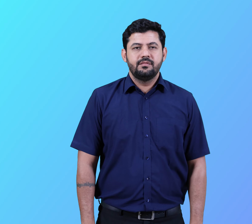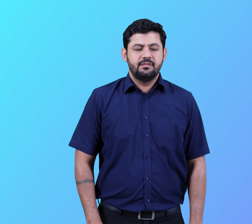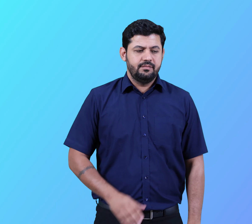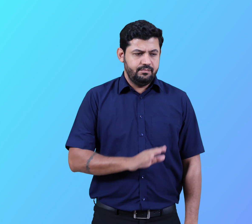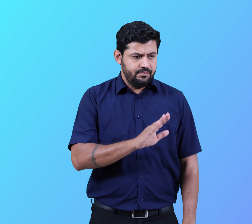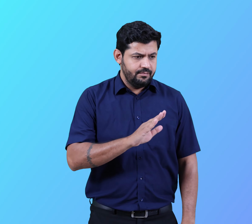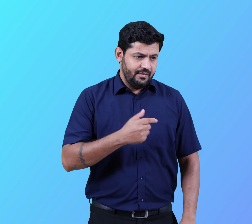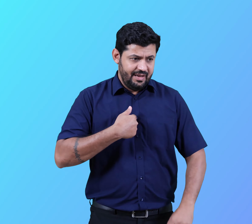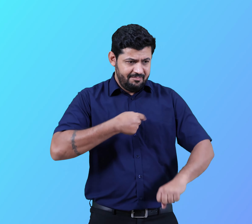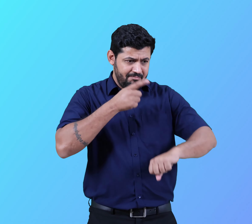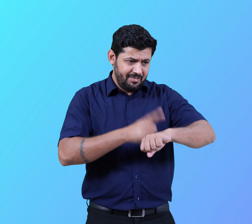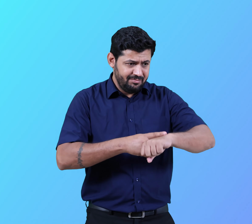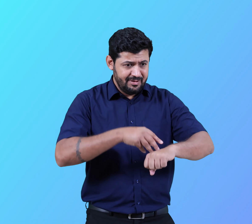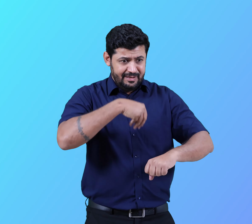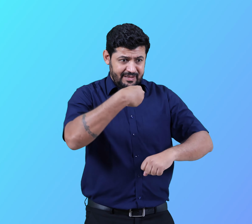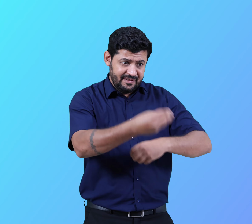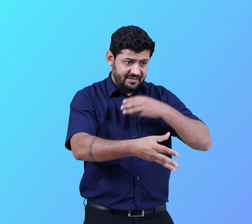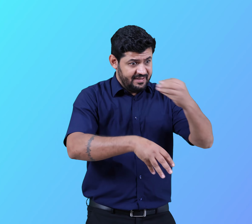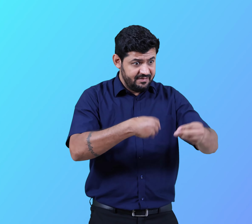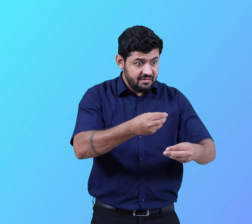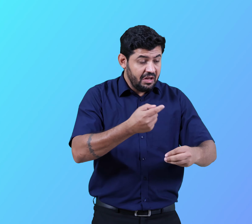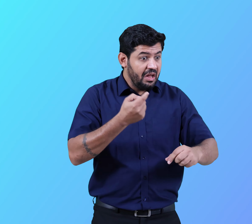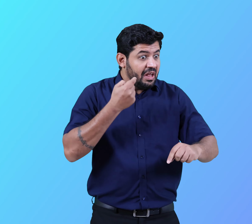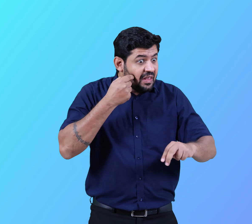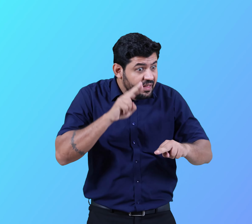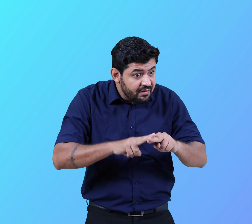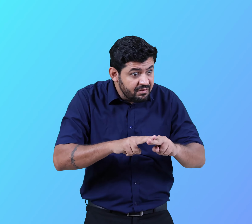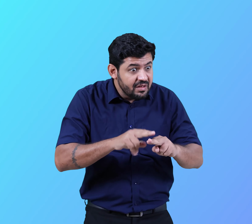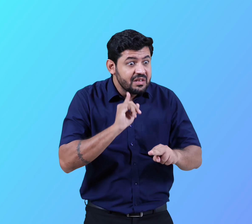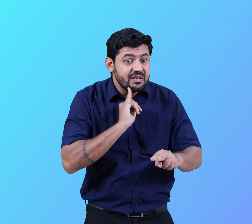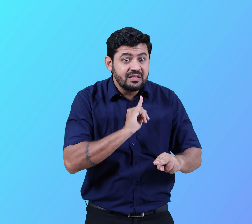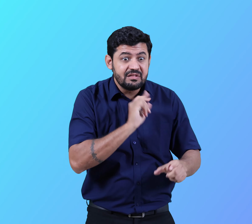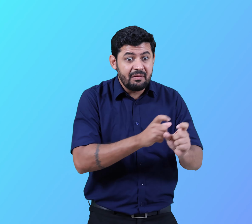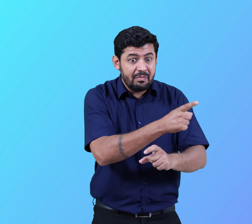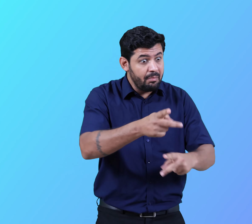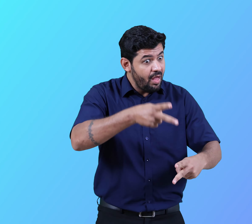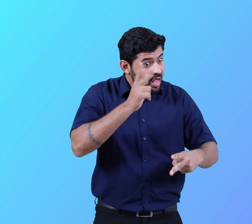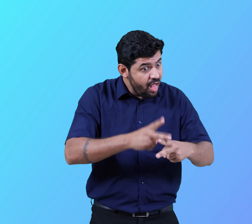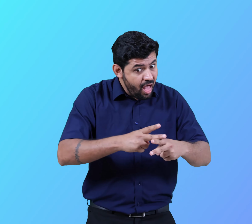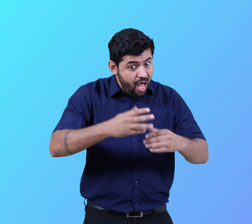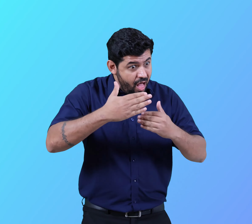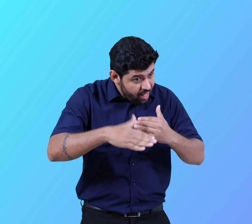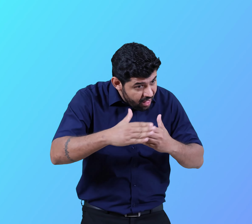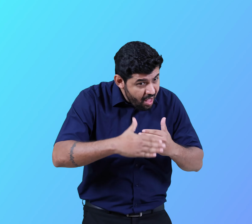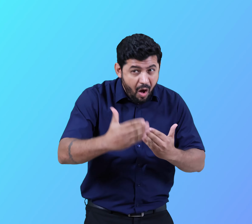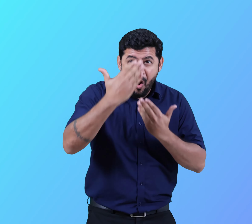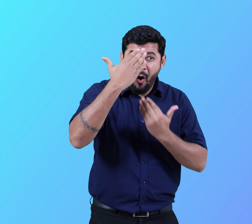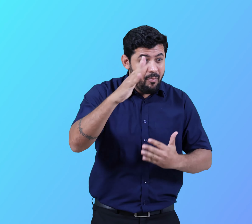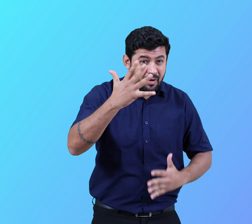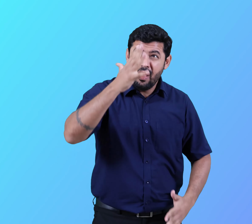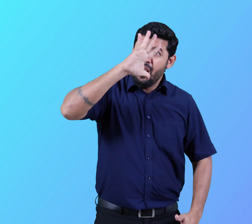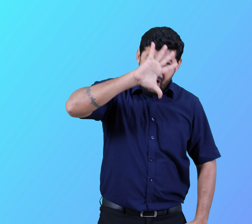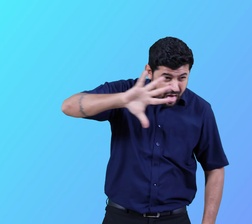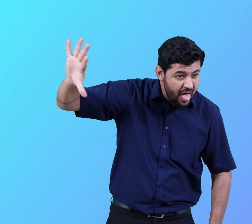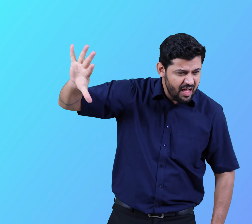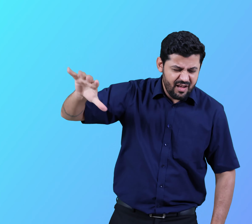“If you still refuse to listen to me, and if you still turn against me,